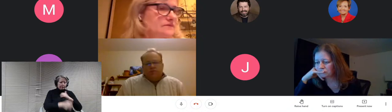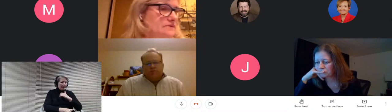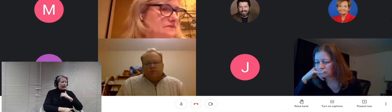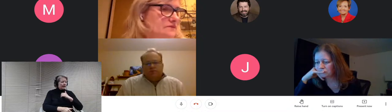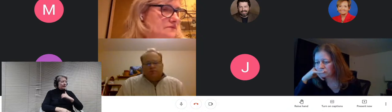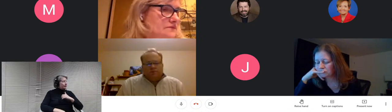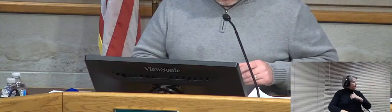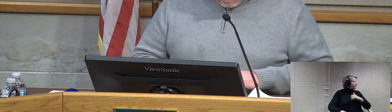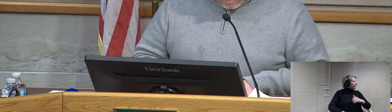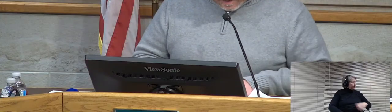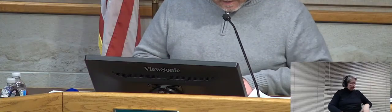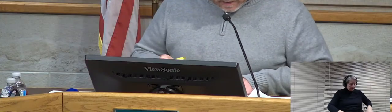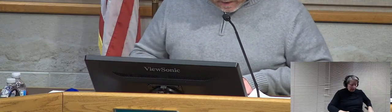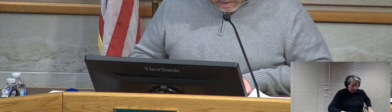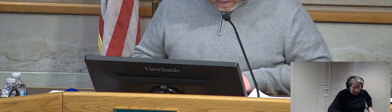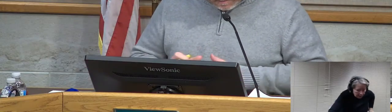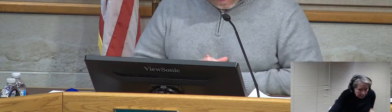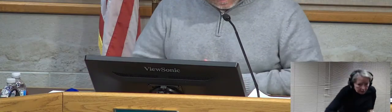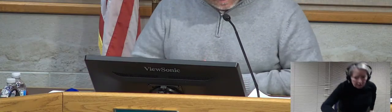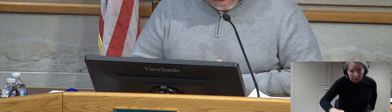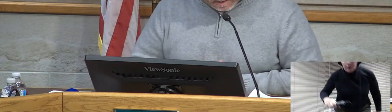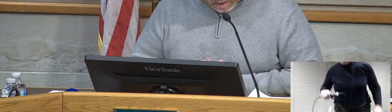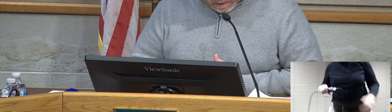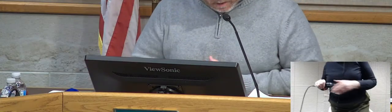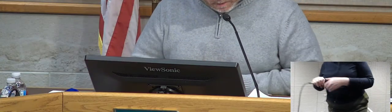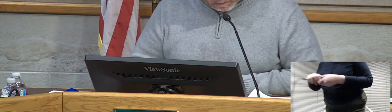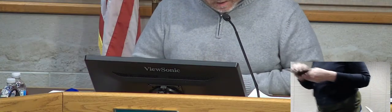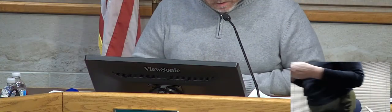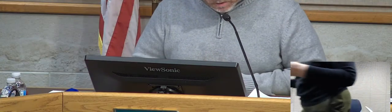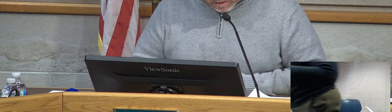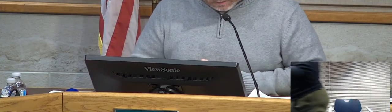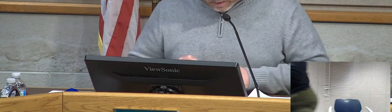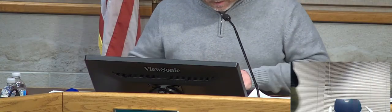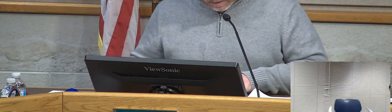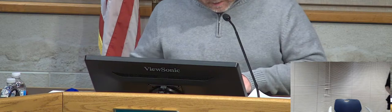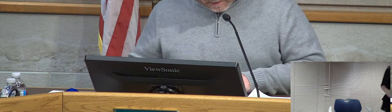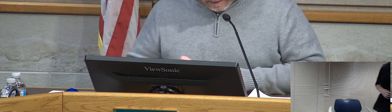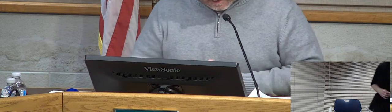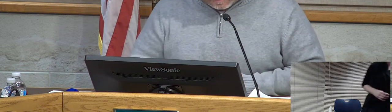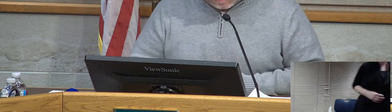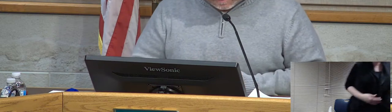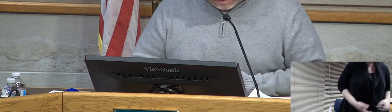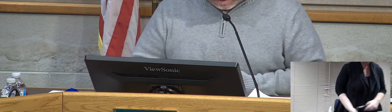The next item is the the resolution for designating depositories.